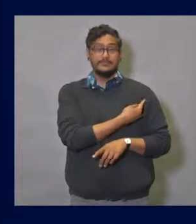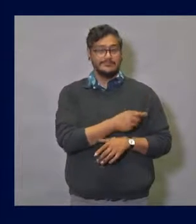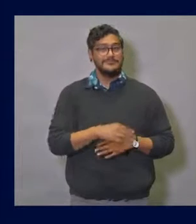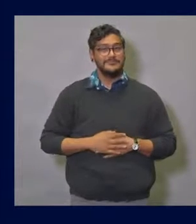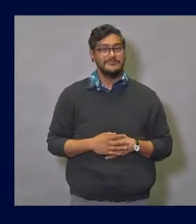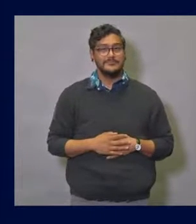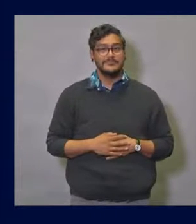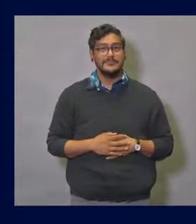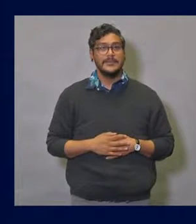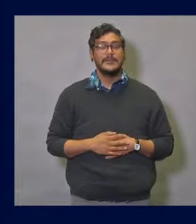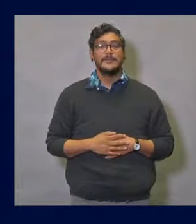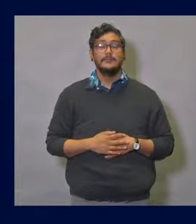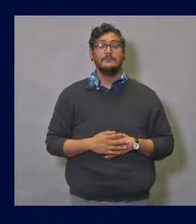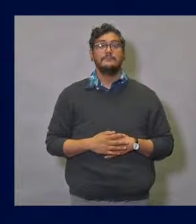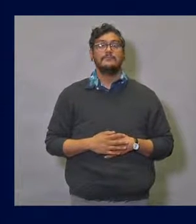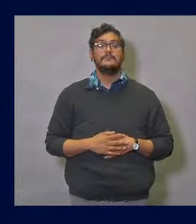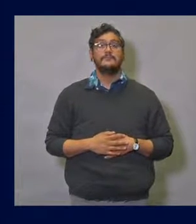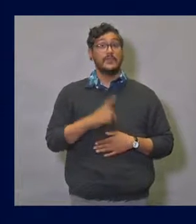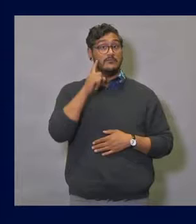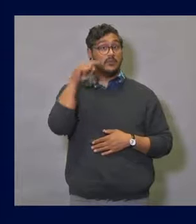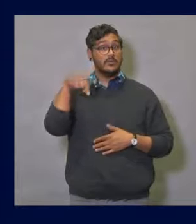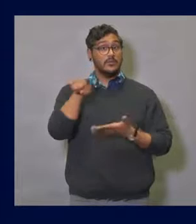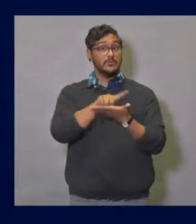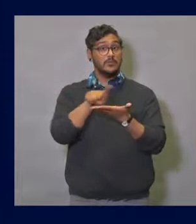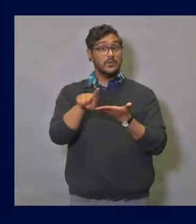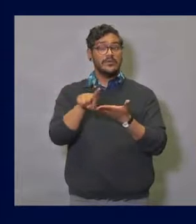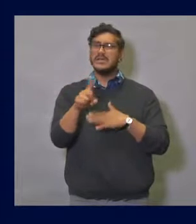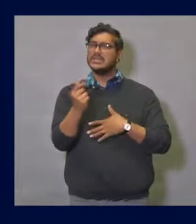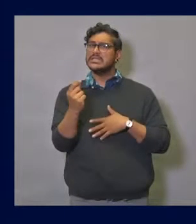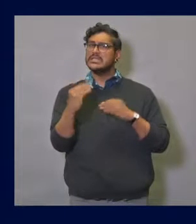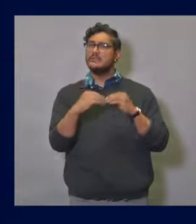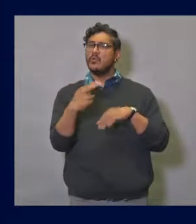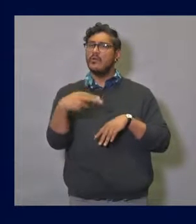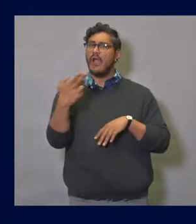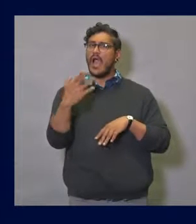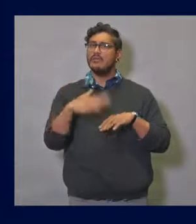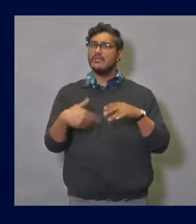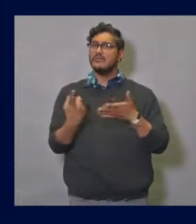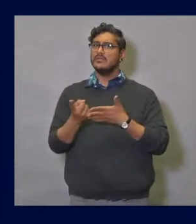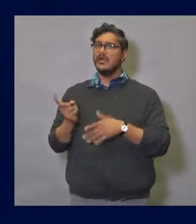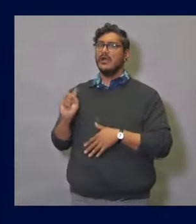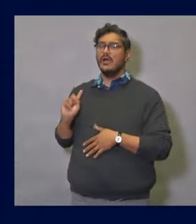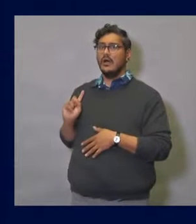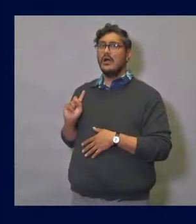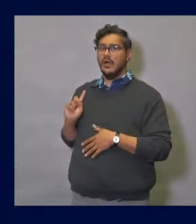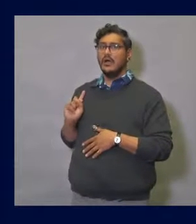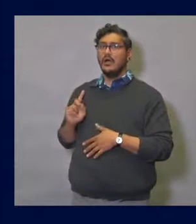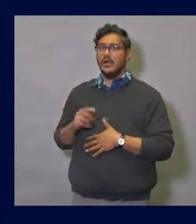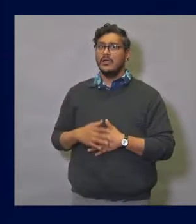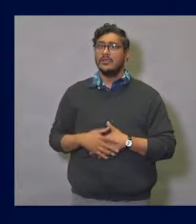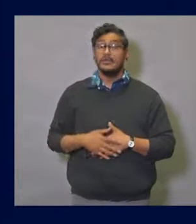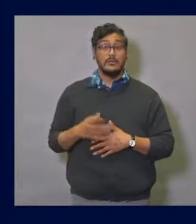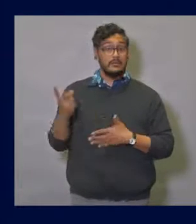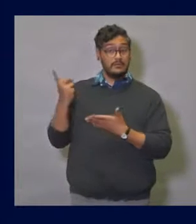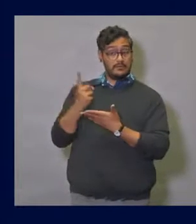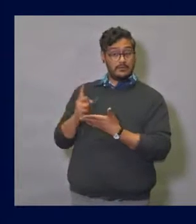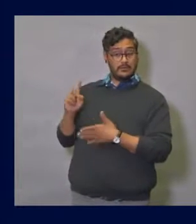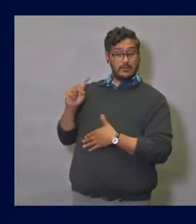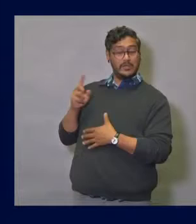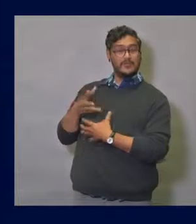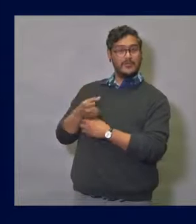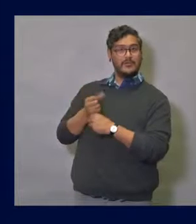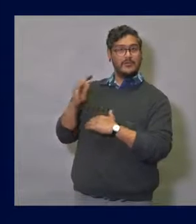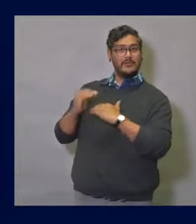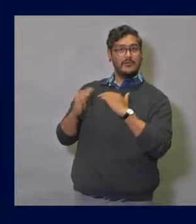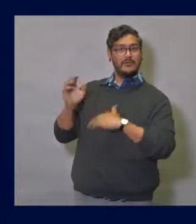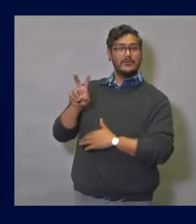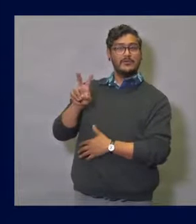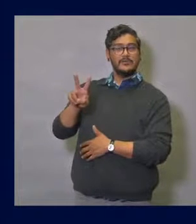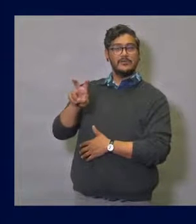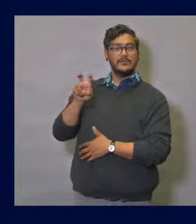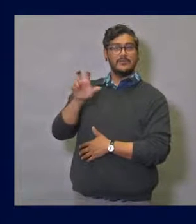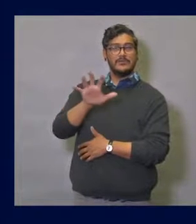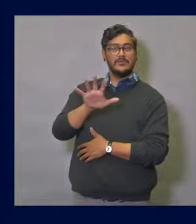EN NUESTRO SITIO WEB PUEDE